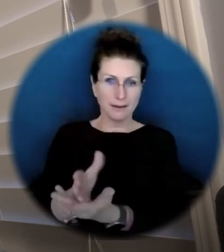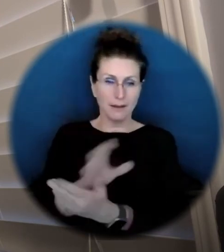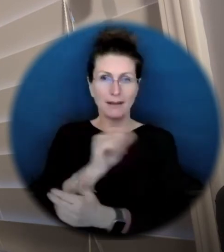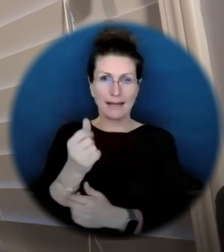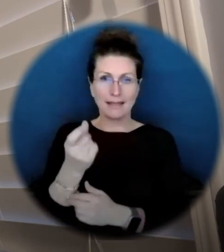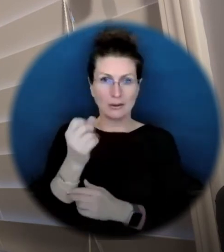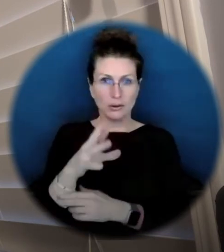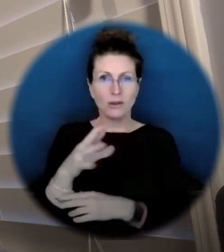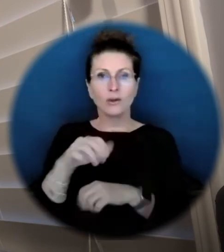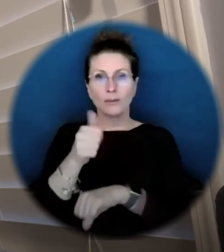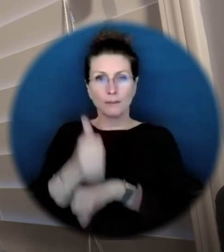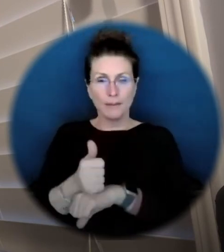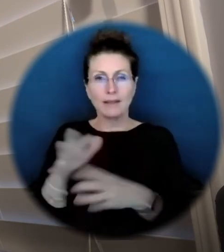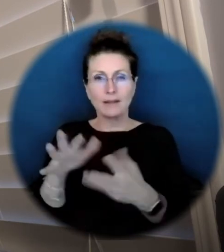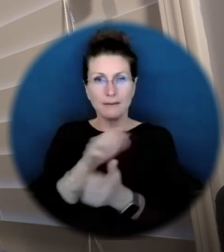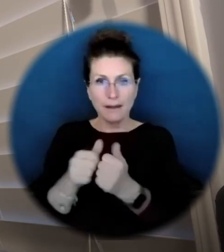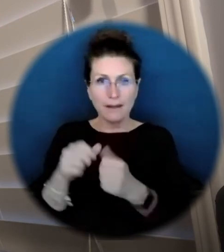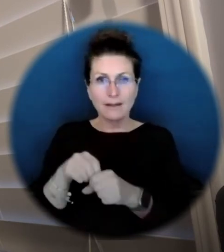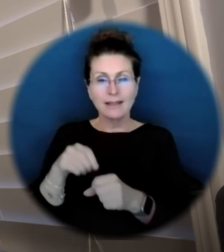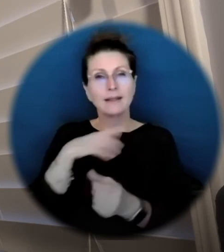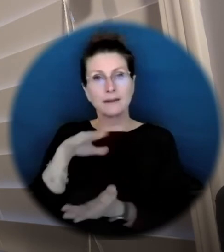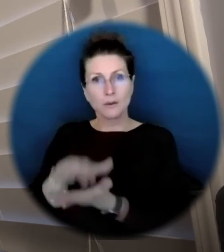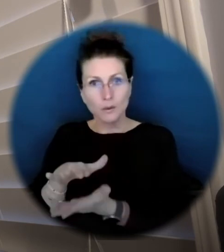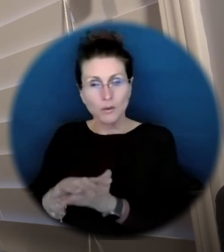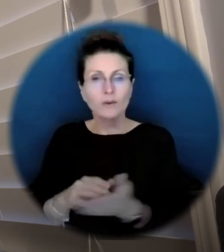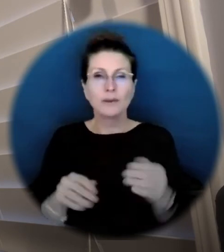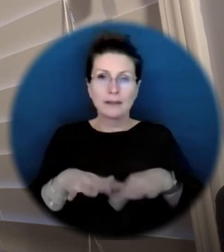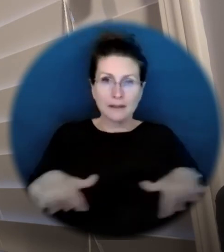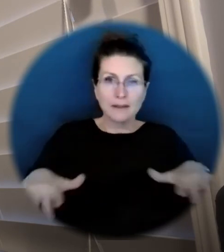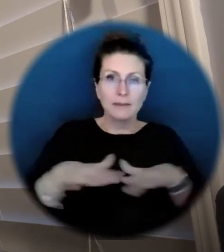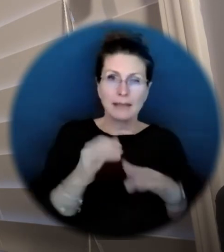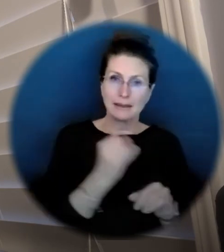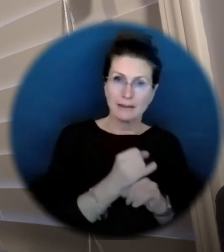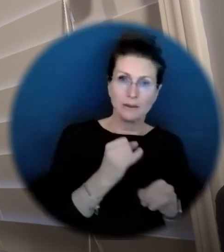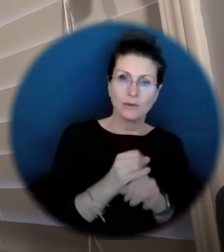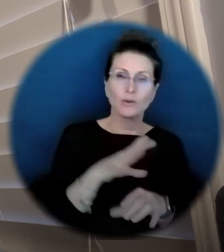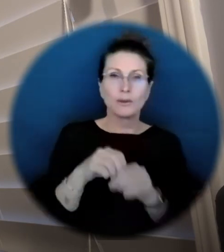in our institutions, spaces, campuses, and within society.